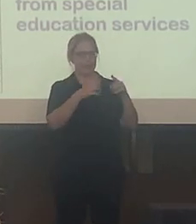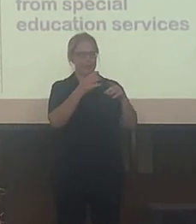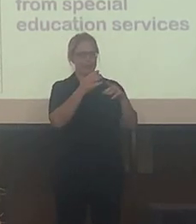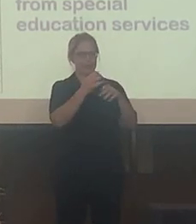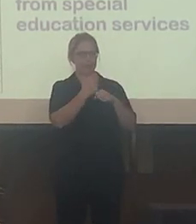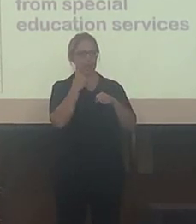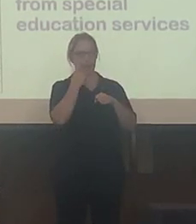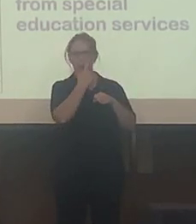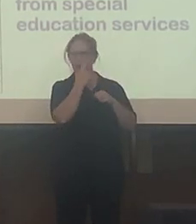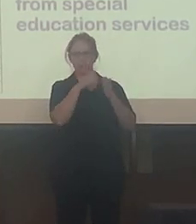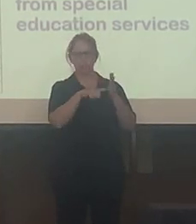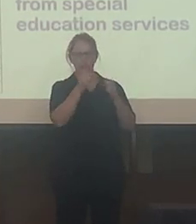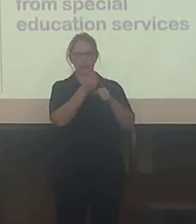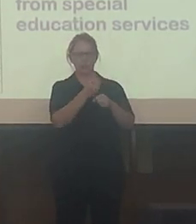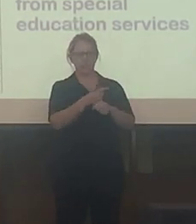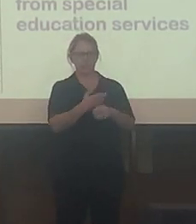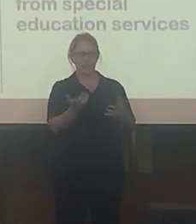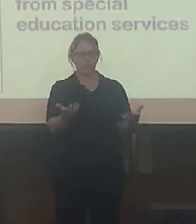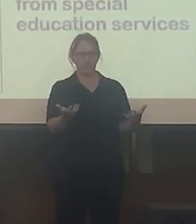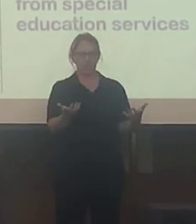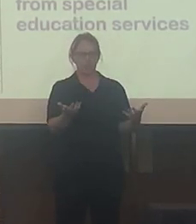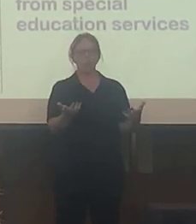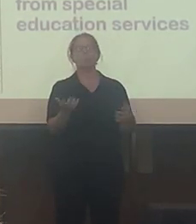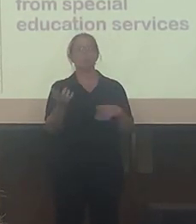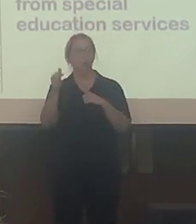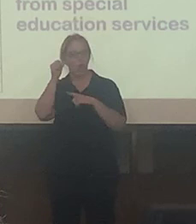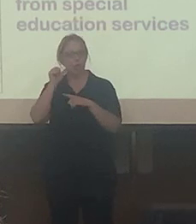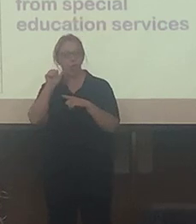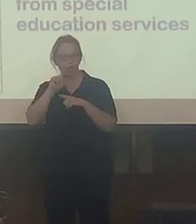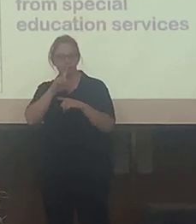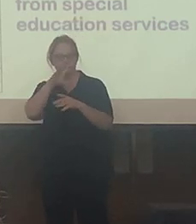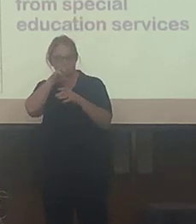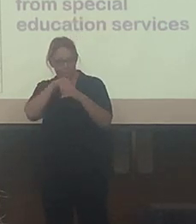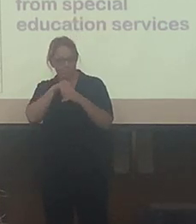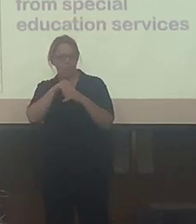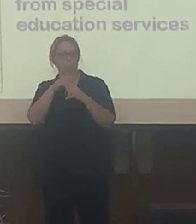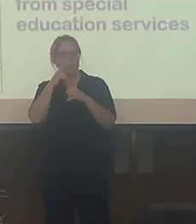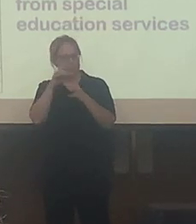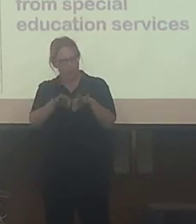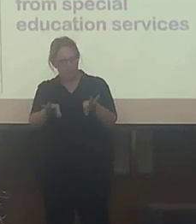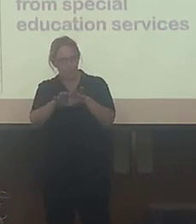it's not in the race audiology is in the race and it is critical to know what that child has access